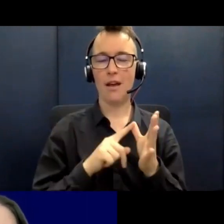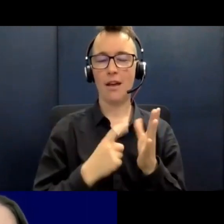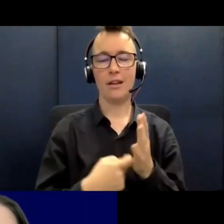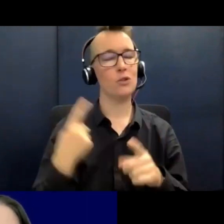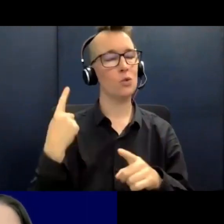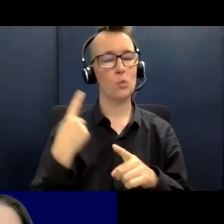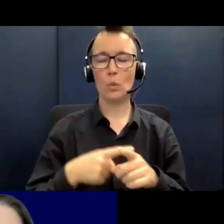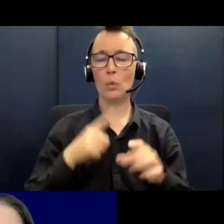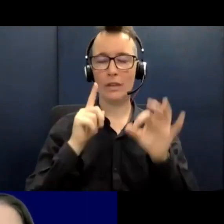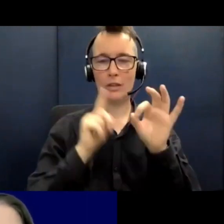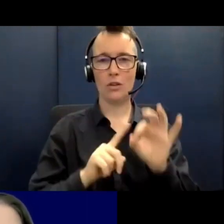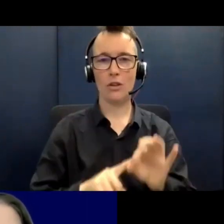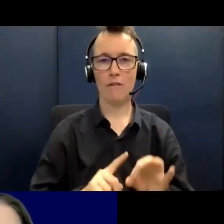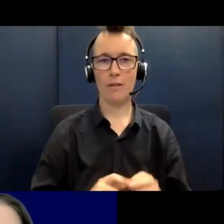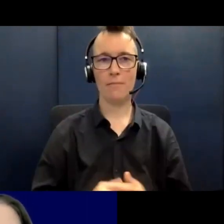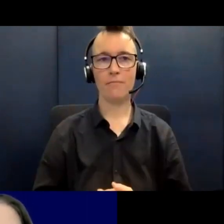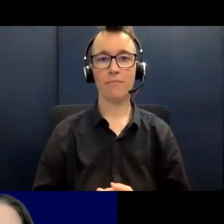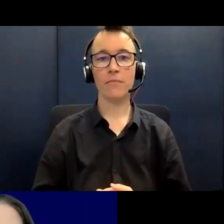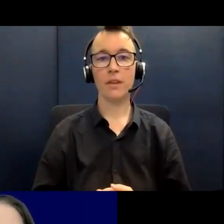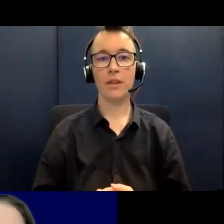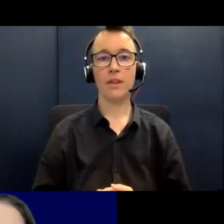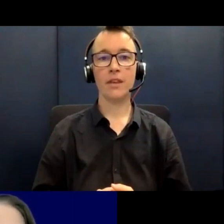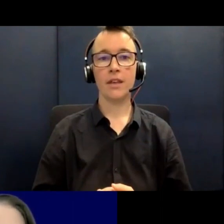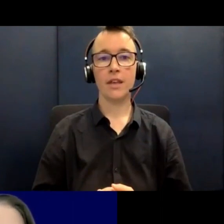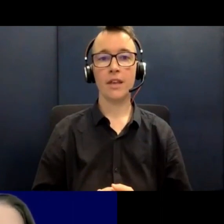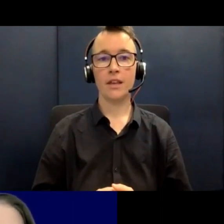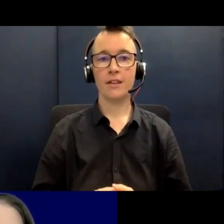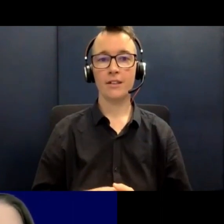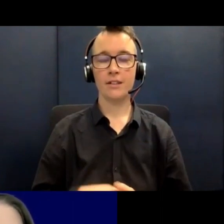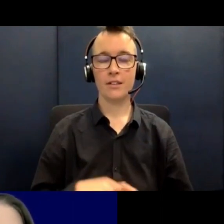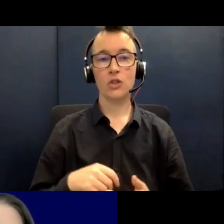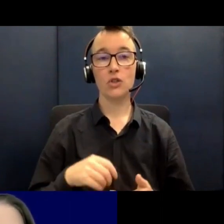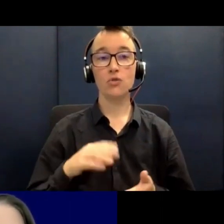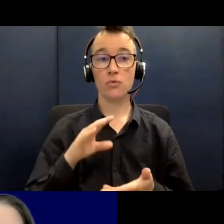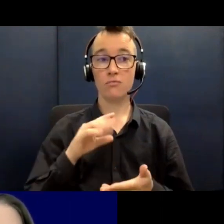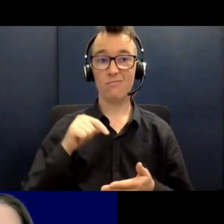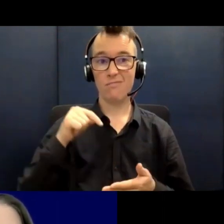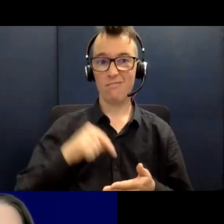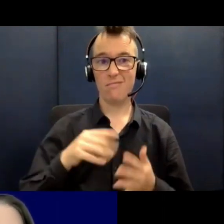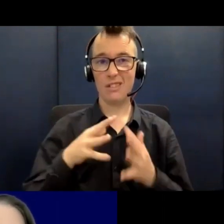The webinar has been recorded and will be made available on the Deafblind Information